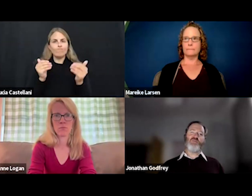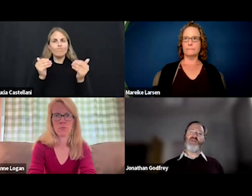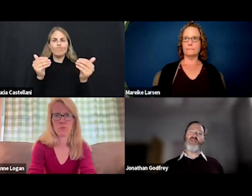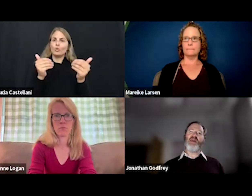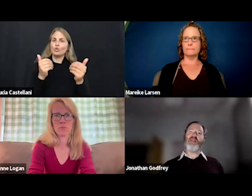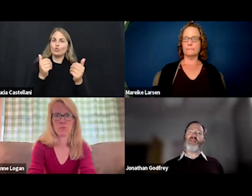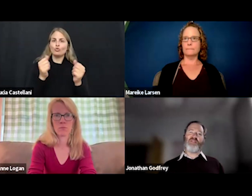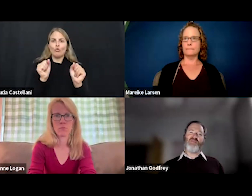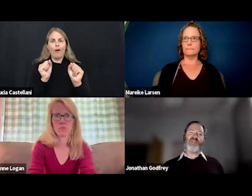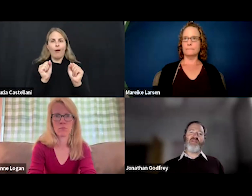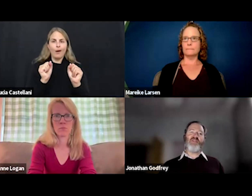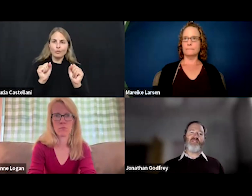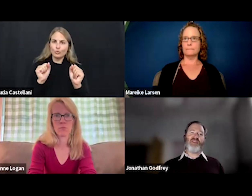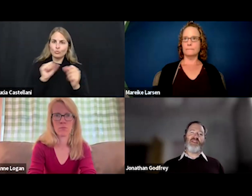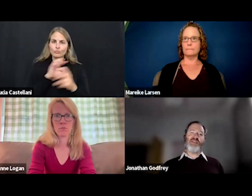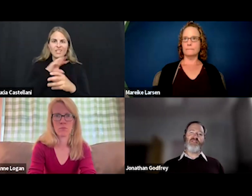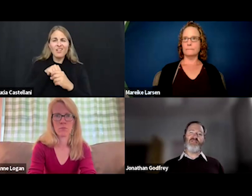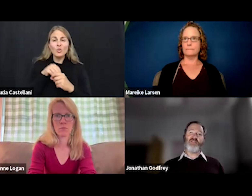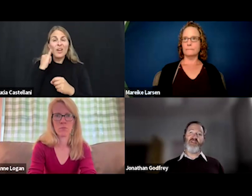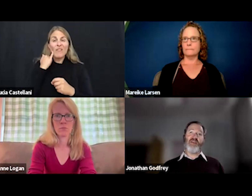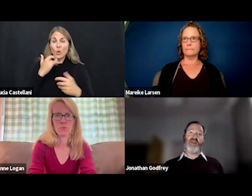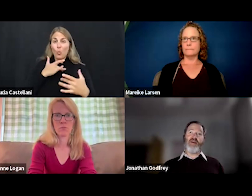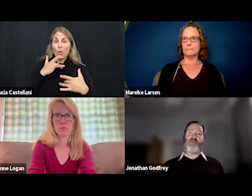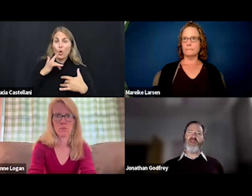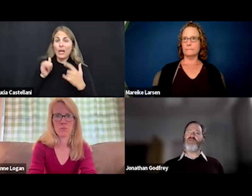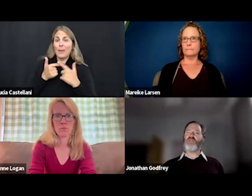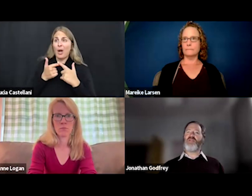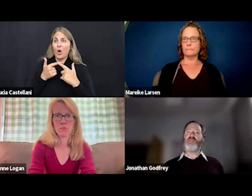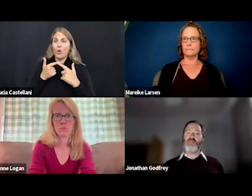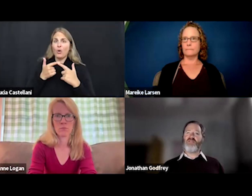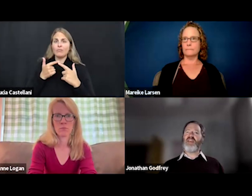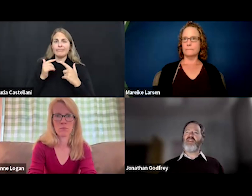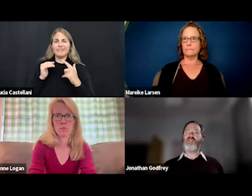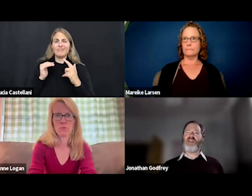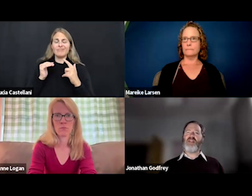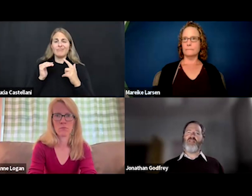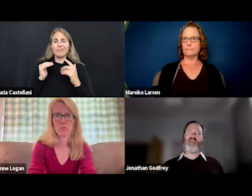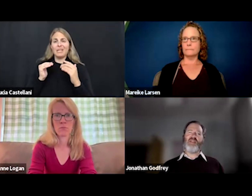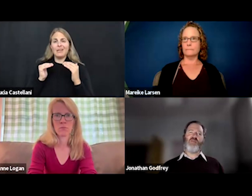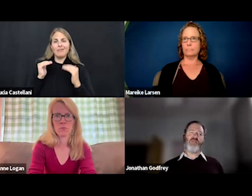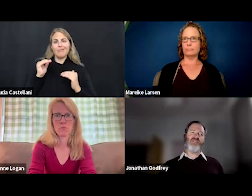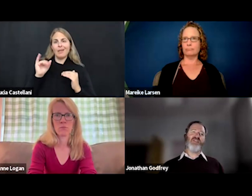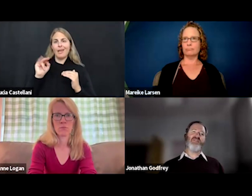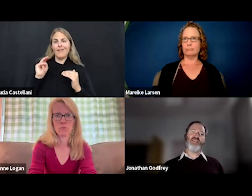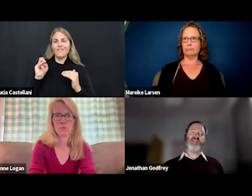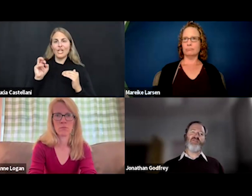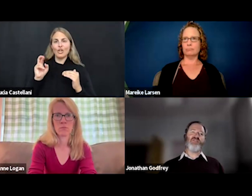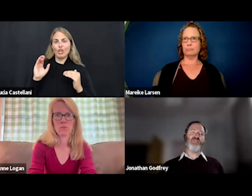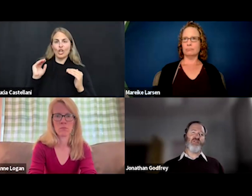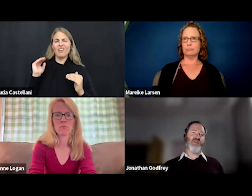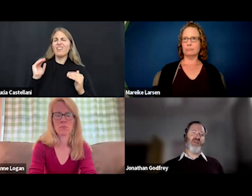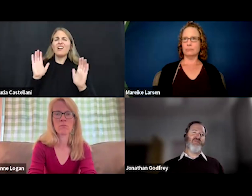is worried about their inferiority is, get over it. Take the chance. Take the opportunities that are given to you.